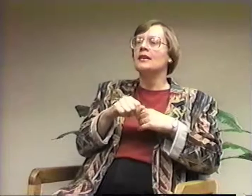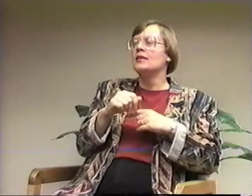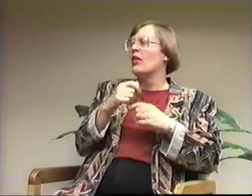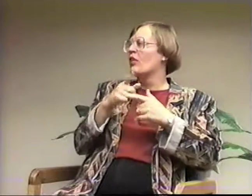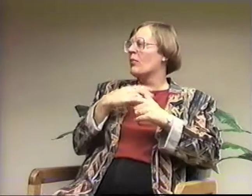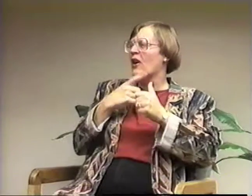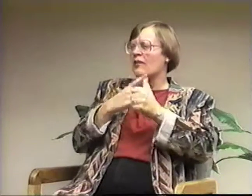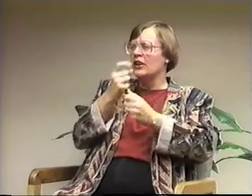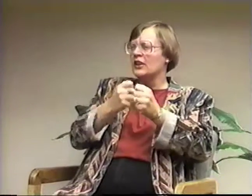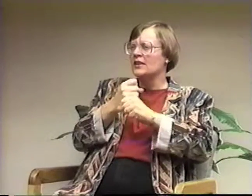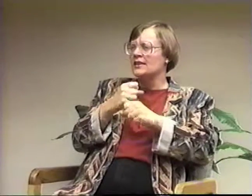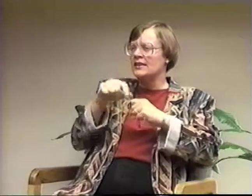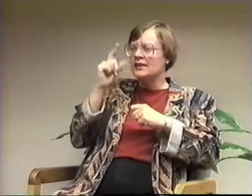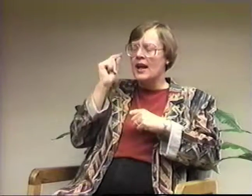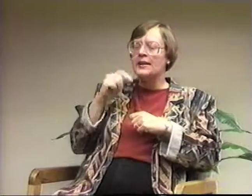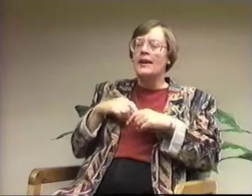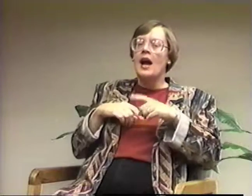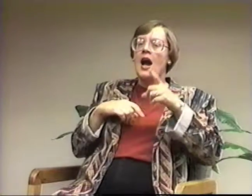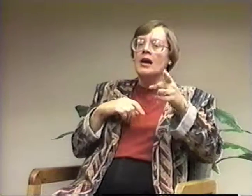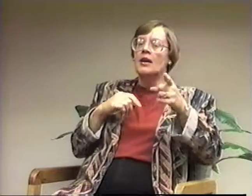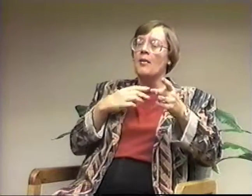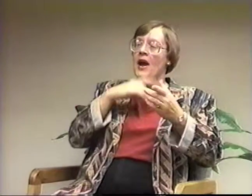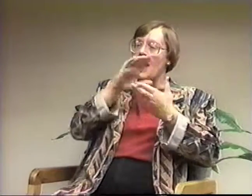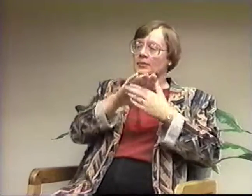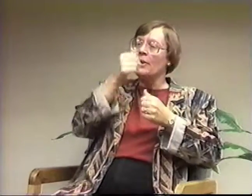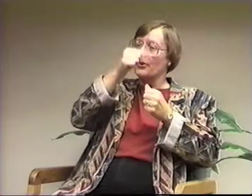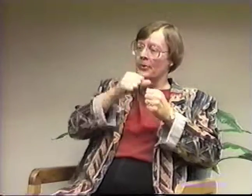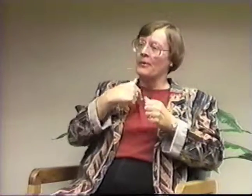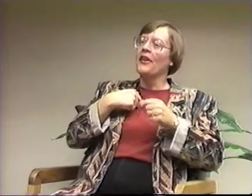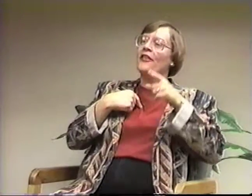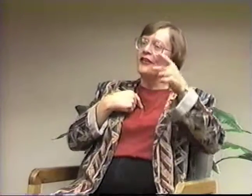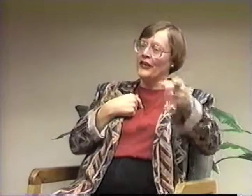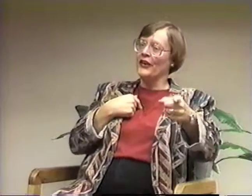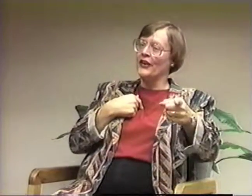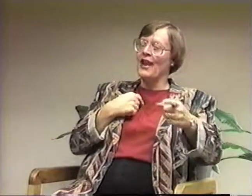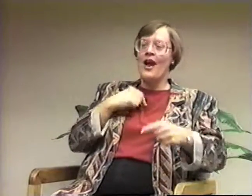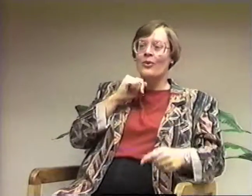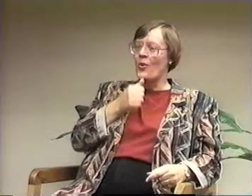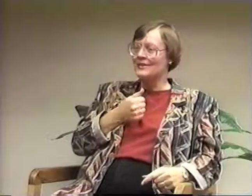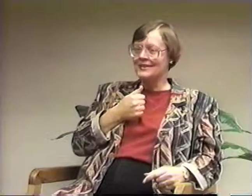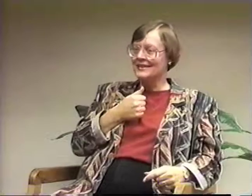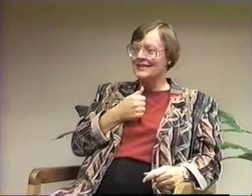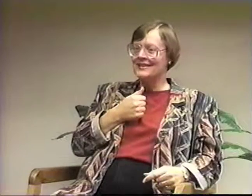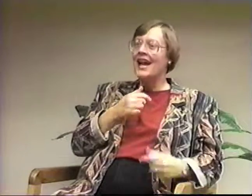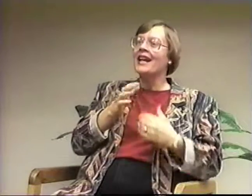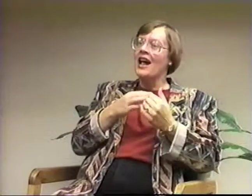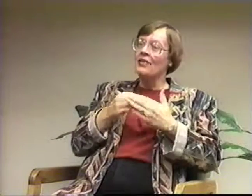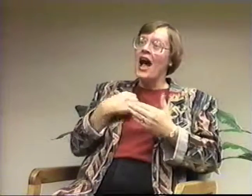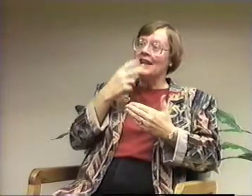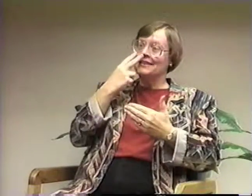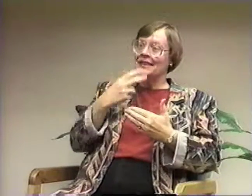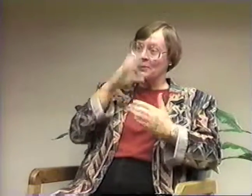It was my first year at Gallaudet. My husband remembers it and I don't.